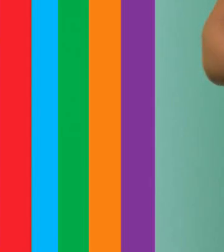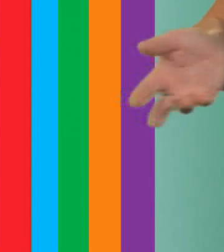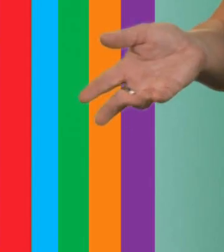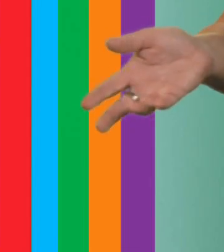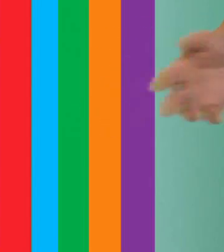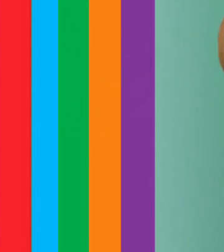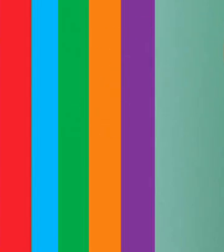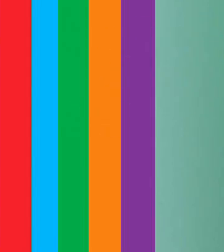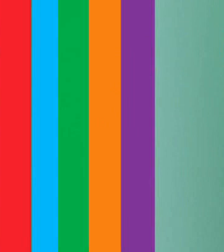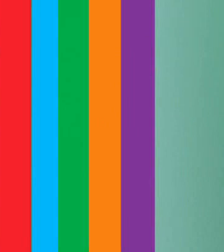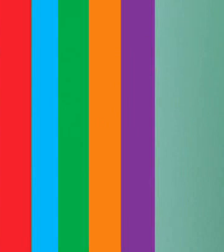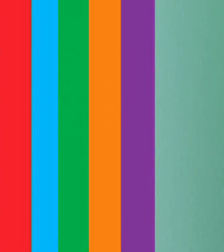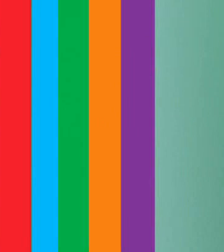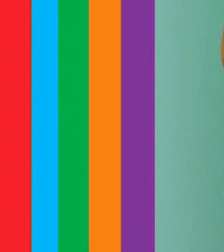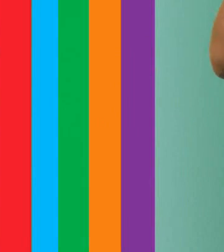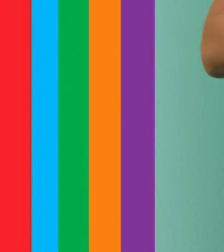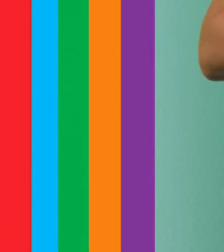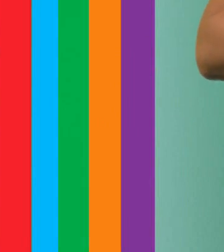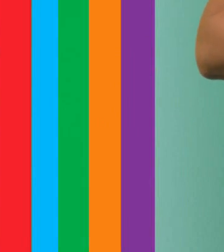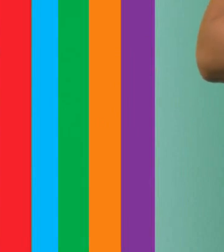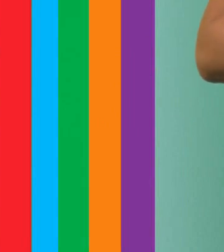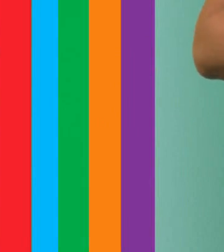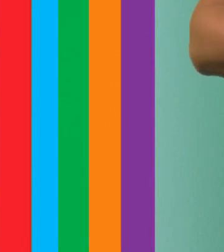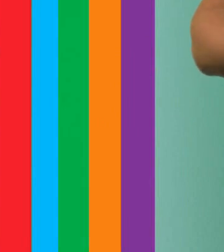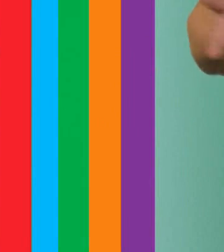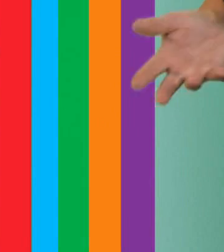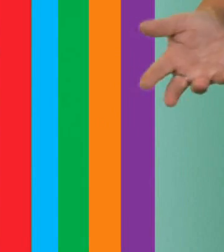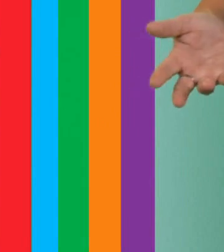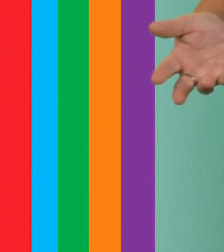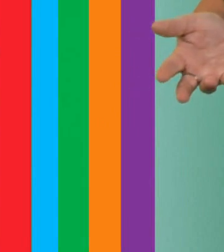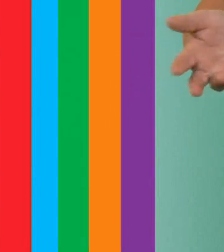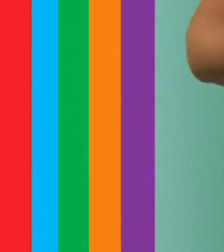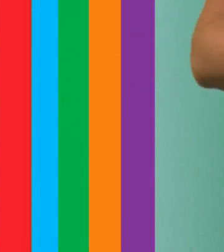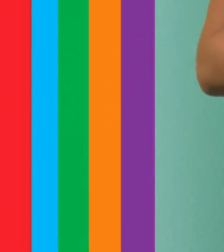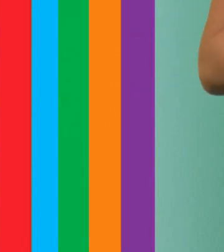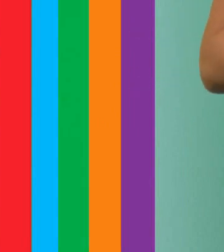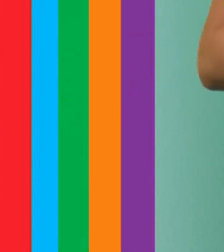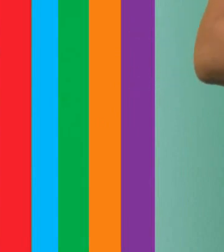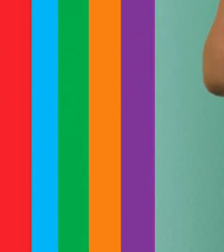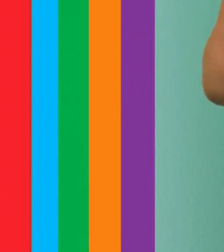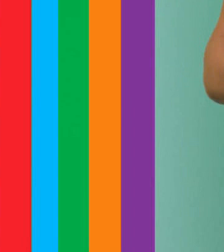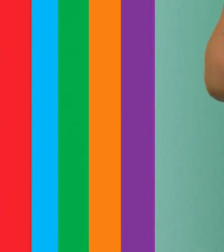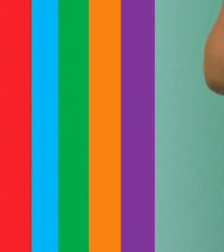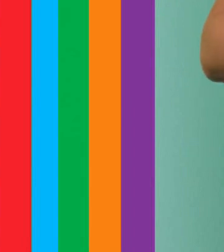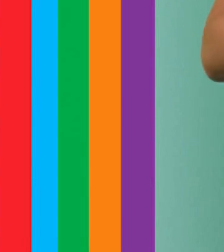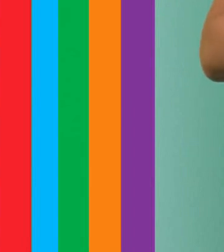Thanks, Will. Time to watch another of our 'My Place stories. That's when we shine the spotlight on a student who lives somewhere in Queensland,